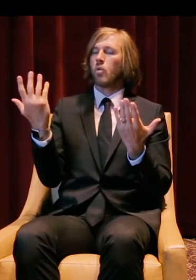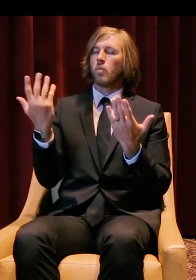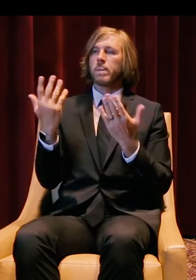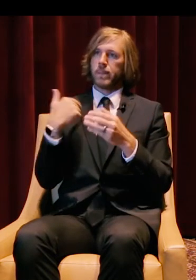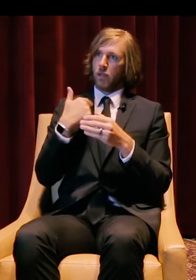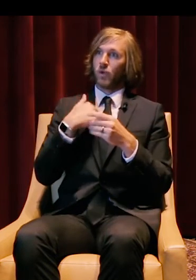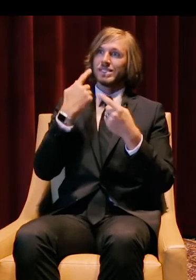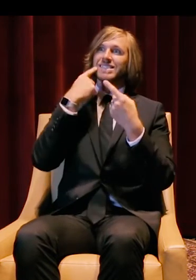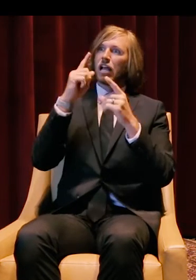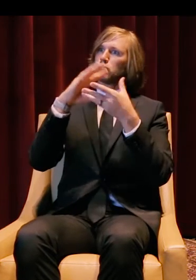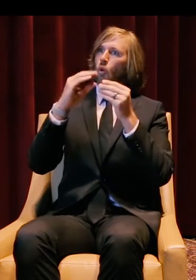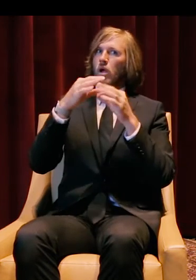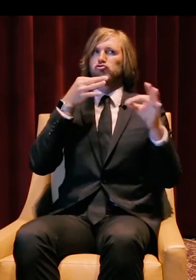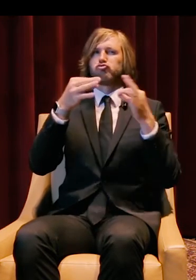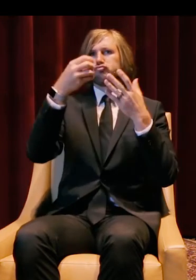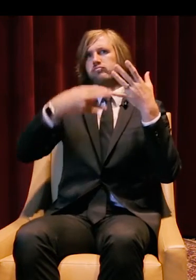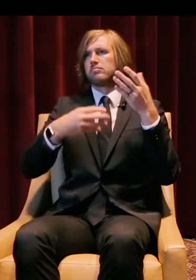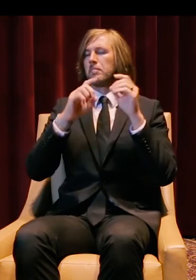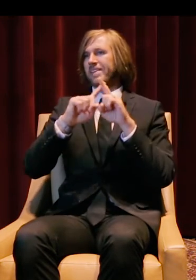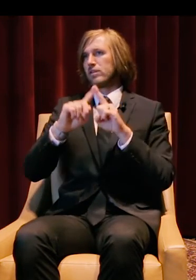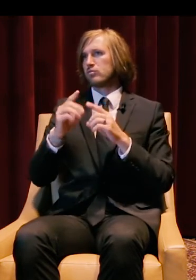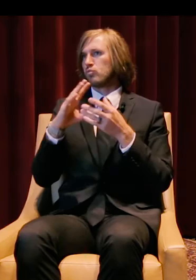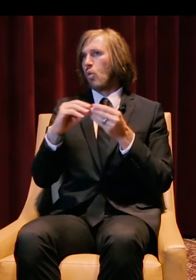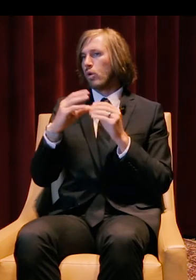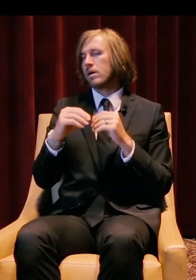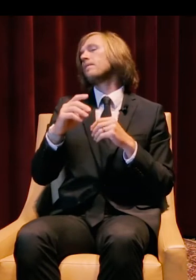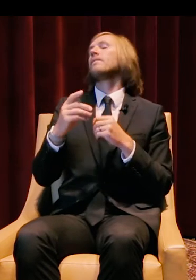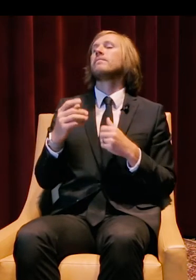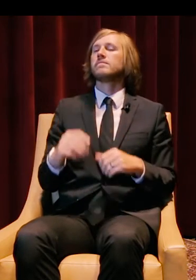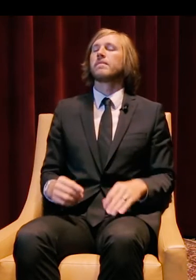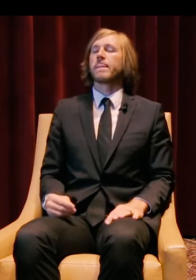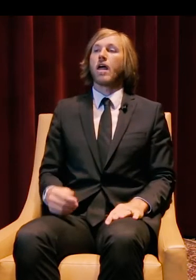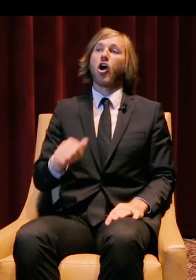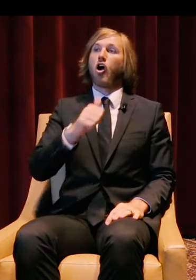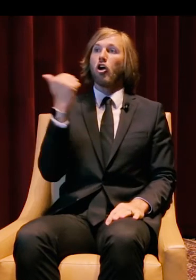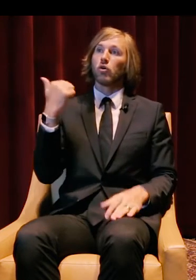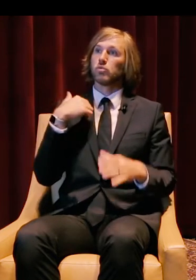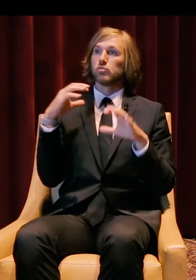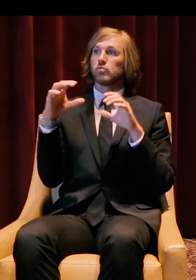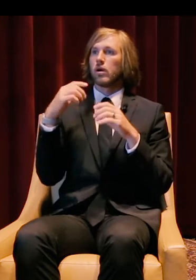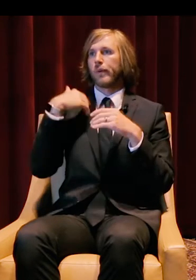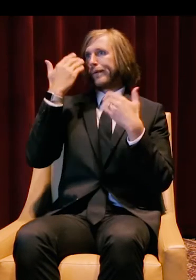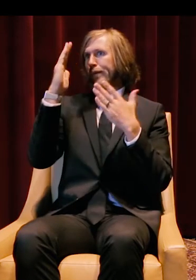We have success stories, there's a number of them. A lot of things that we do, we didn't know how to do 20 years ago.